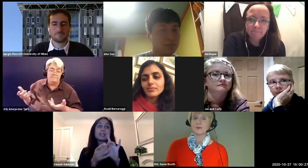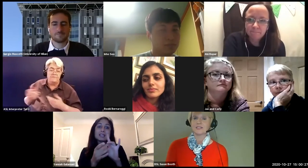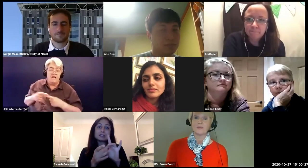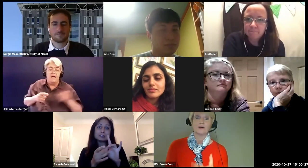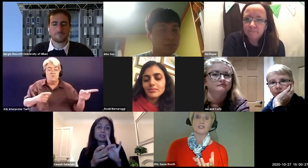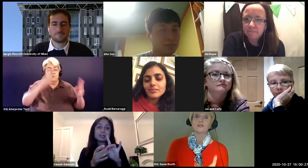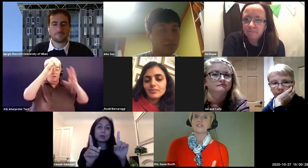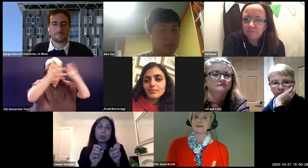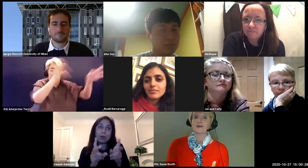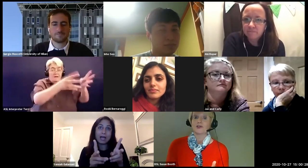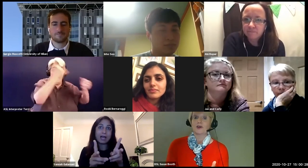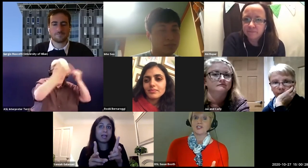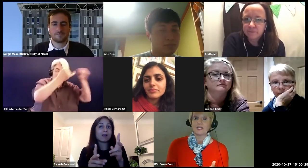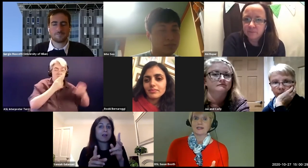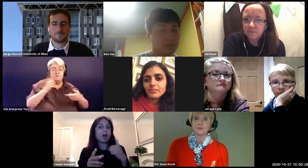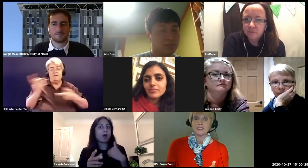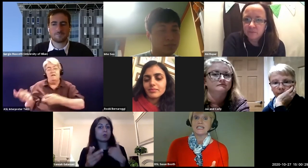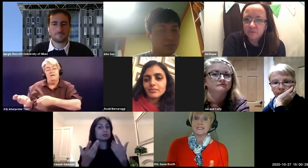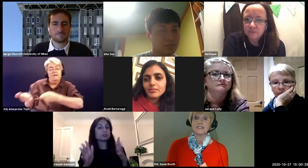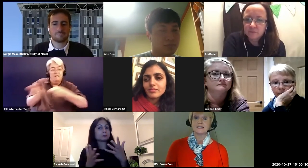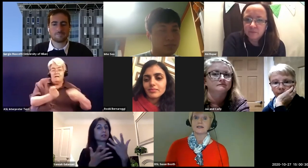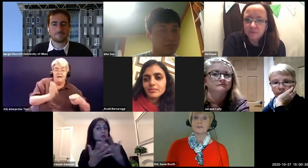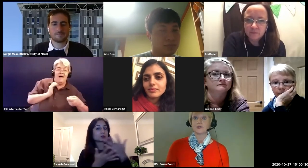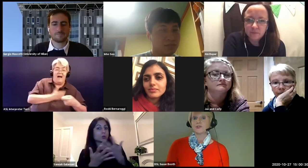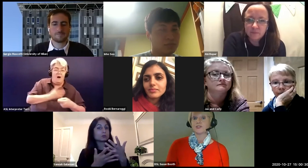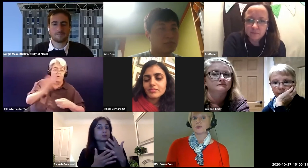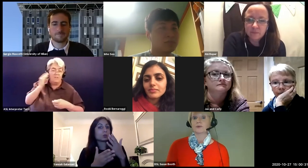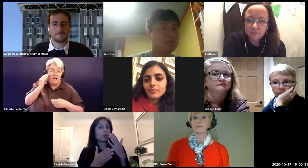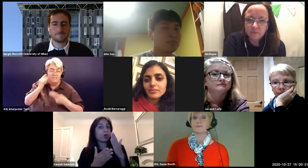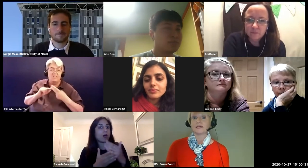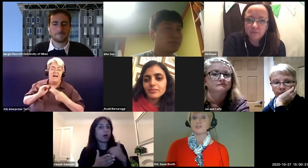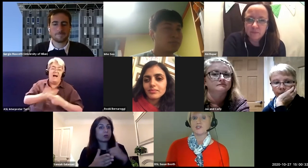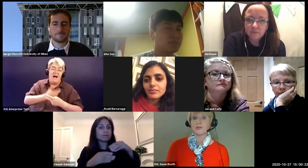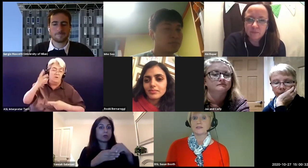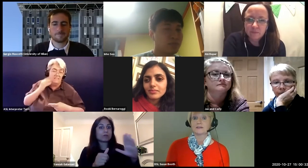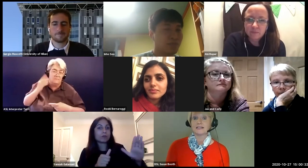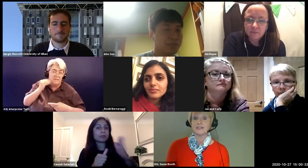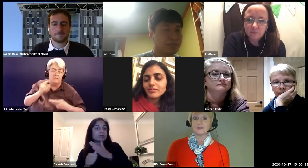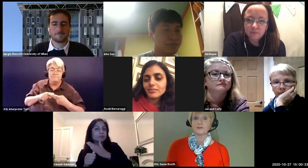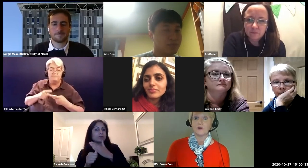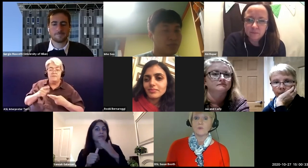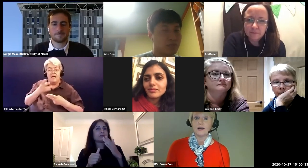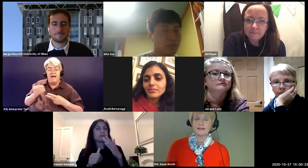it's about using our knowledge and expertise but also ensuring that that's done in the right way